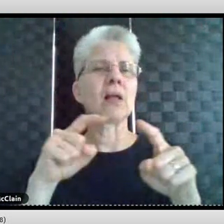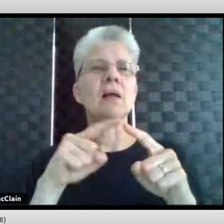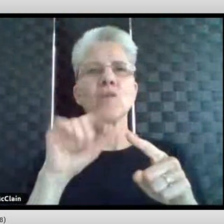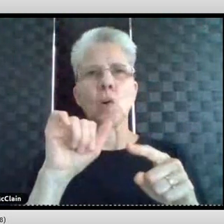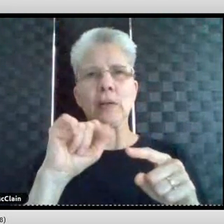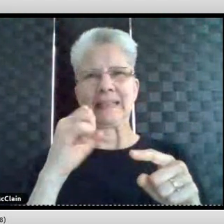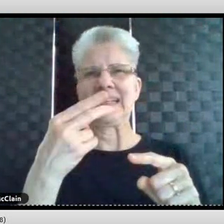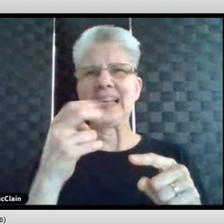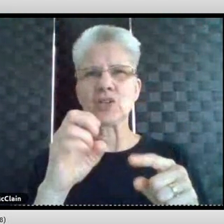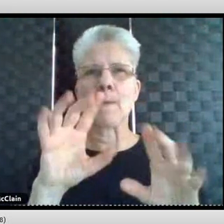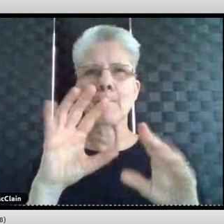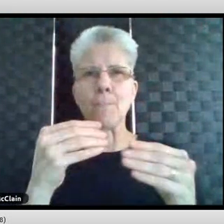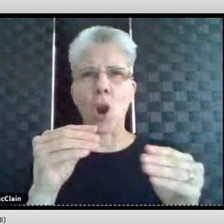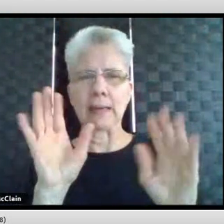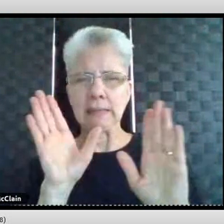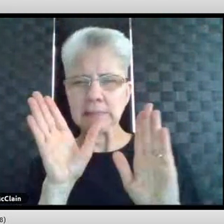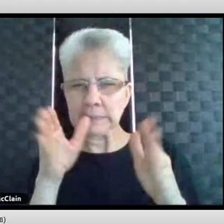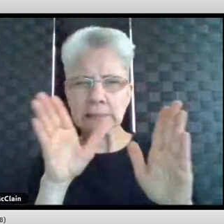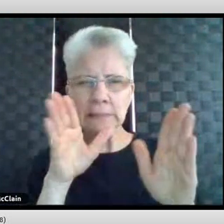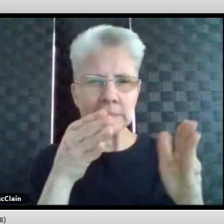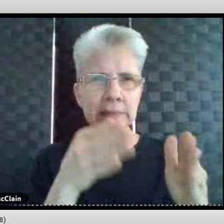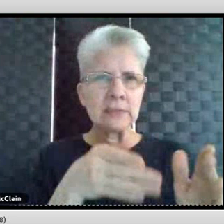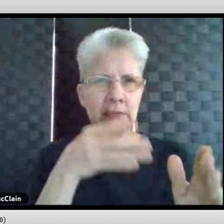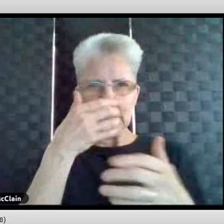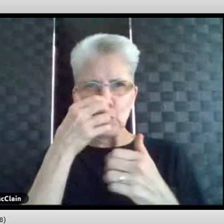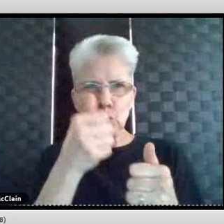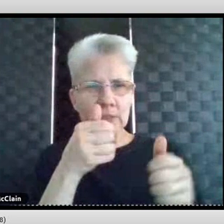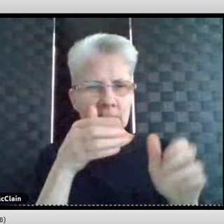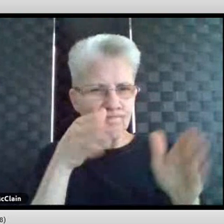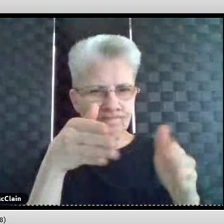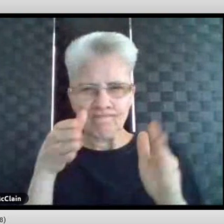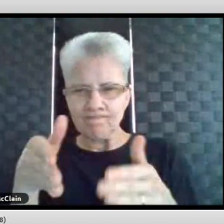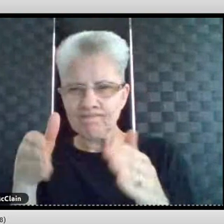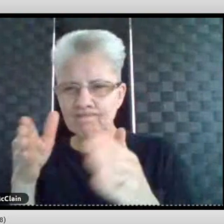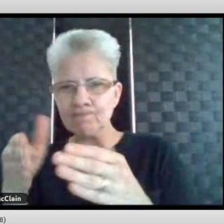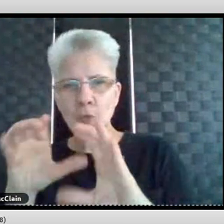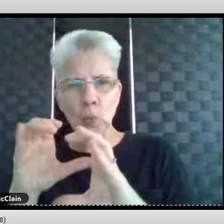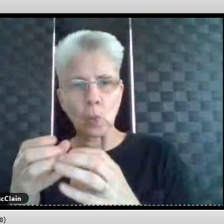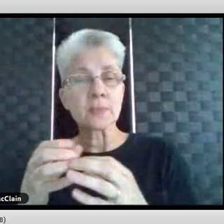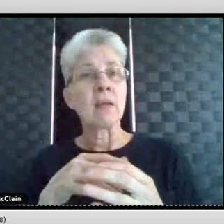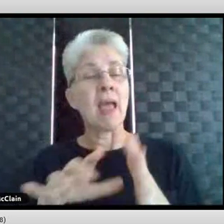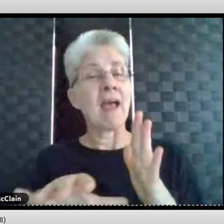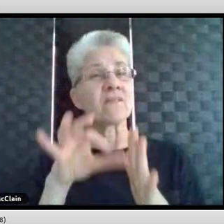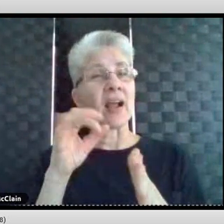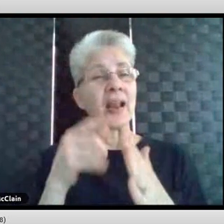So you can catch 'em by the tail by figuring out what it is that they might need